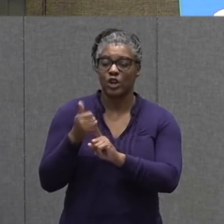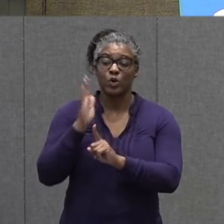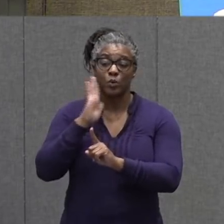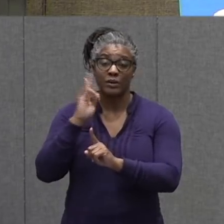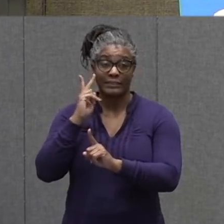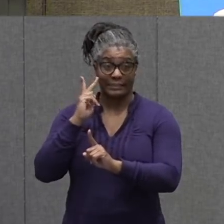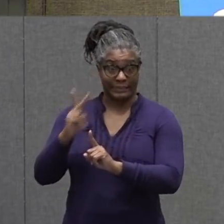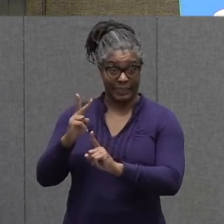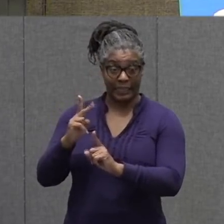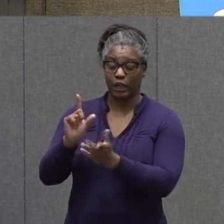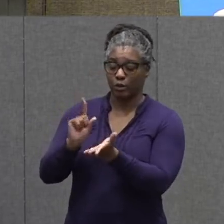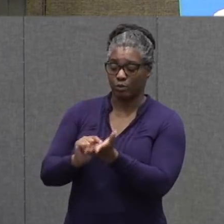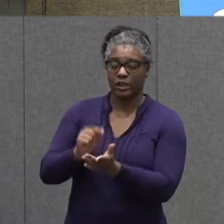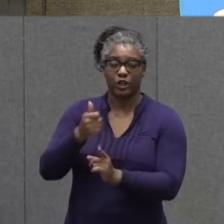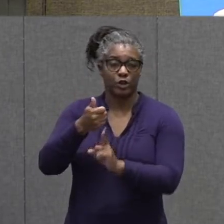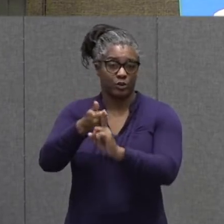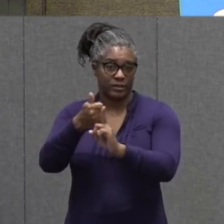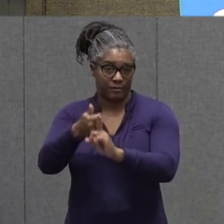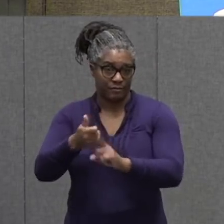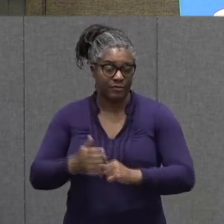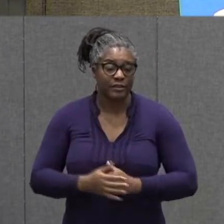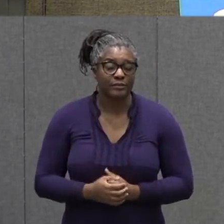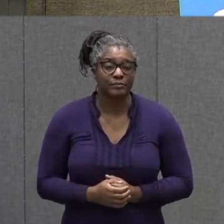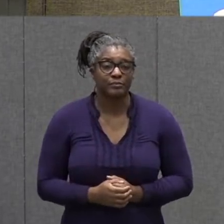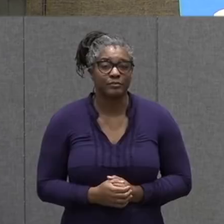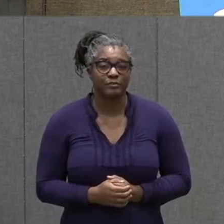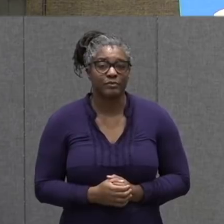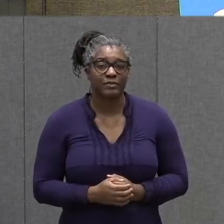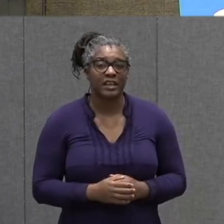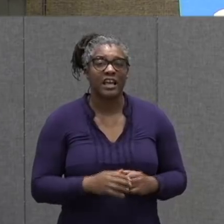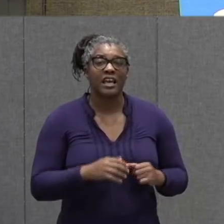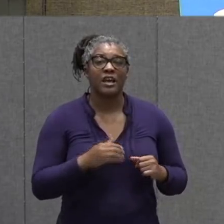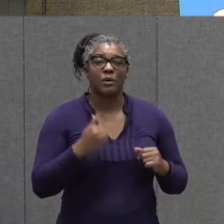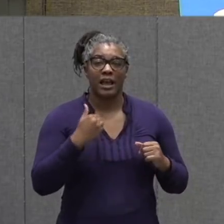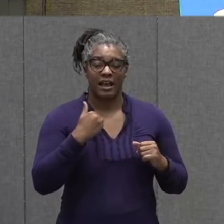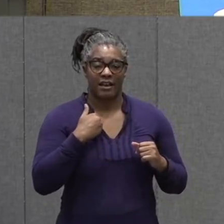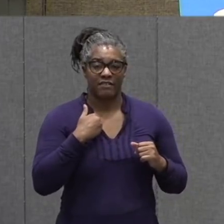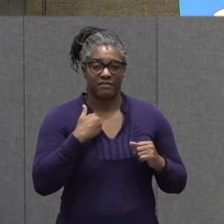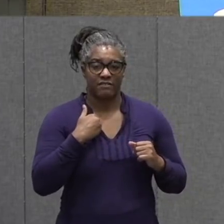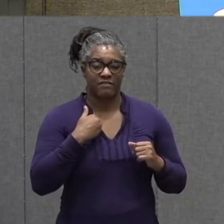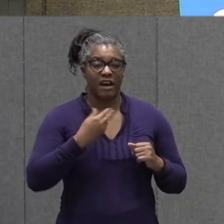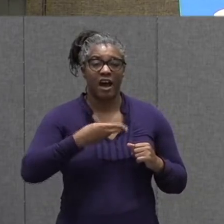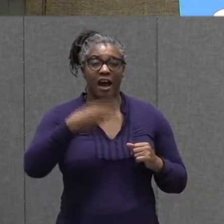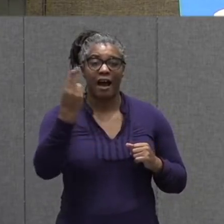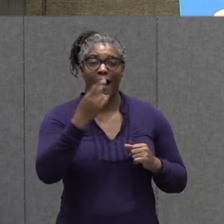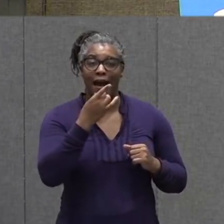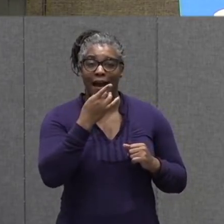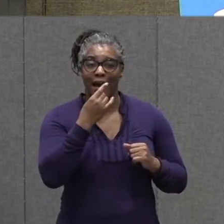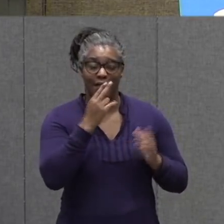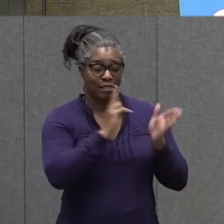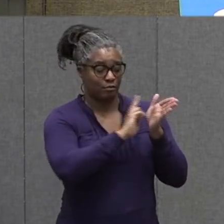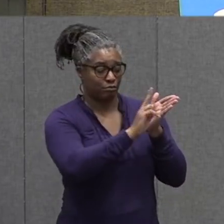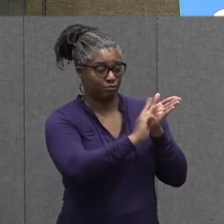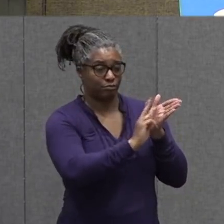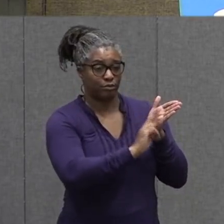are three color highlighters, it doesn't matter which ones. I'm gonna use orange, green and blue.